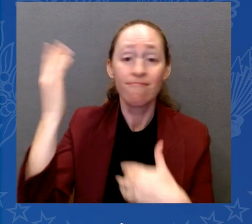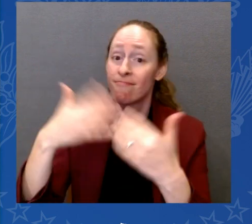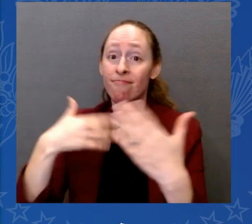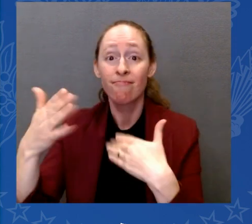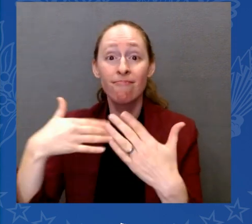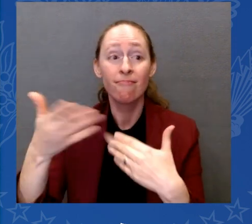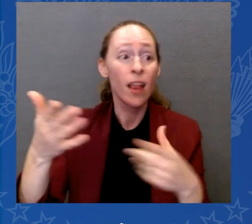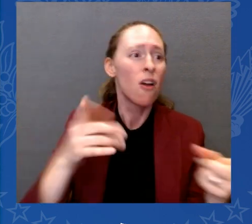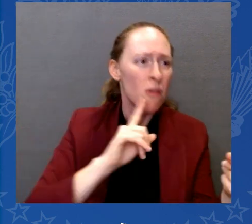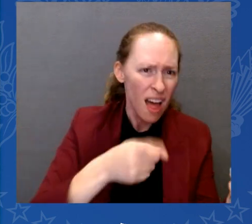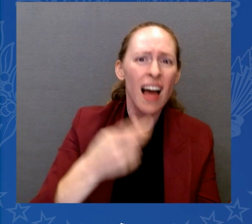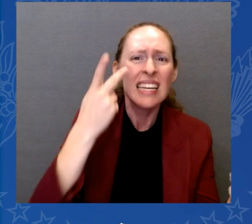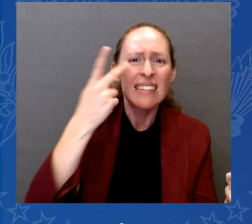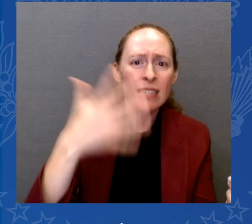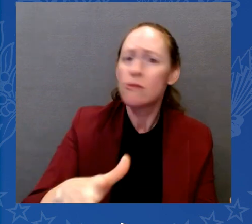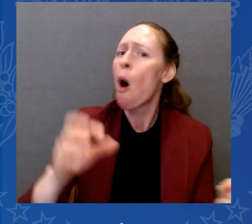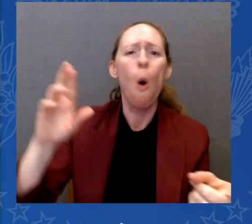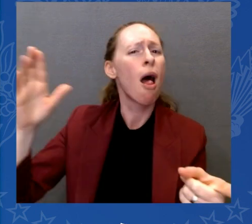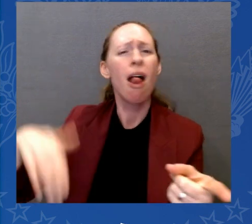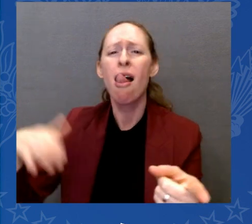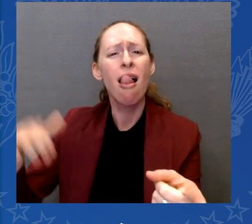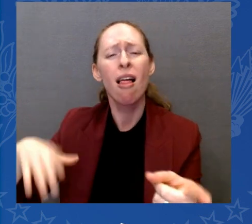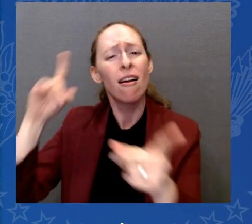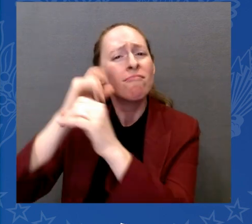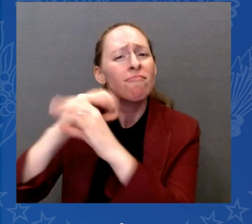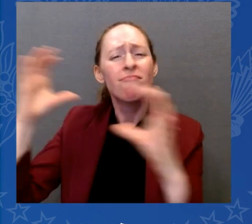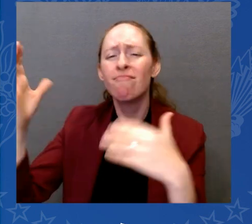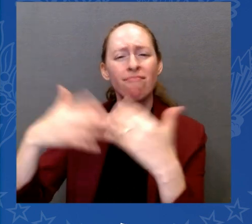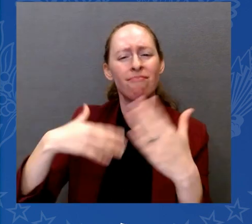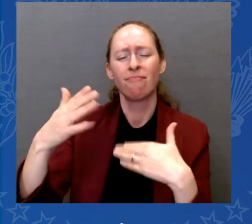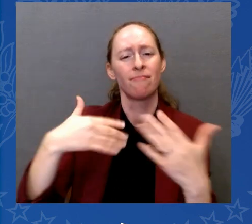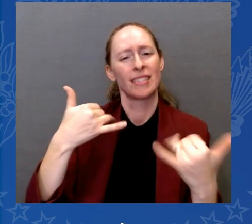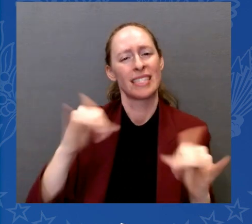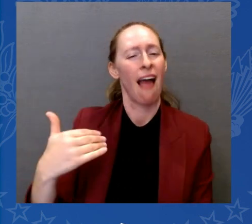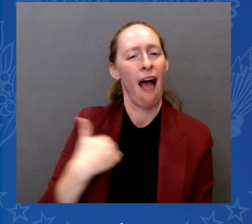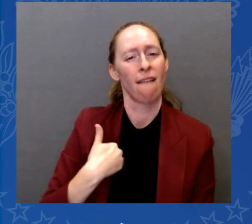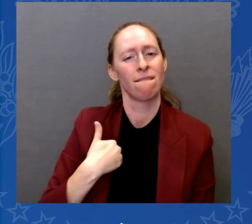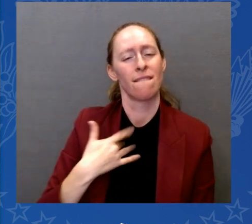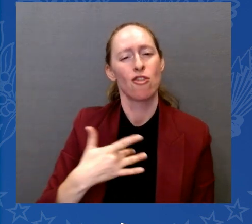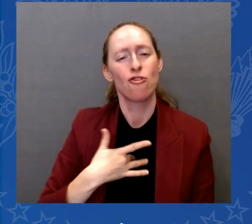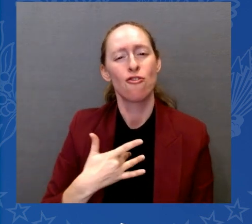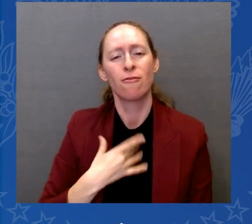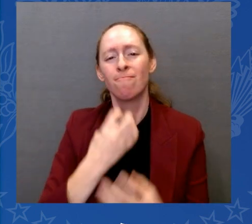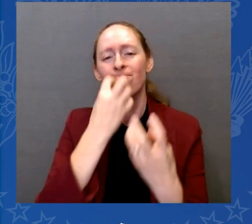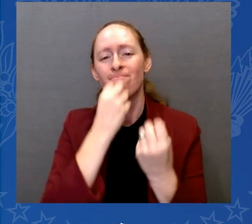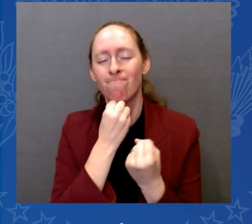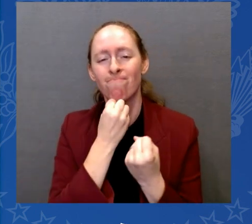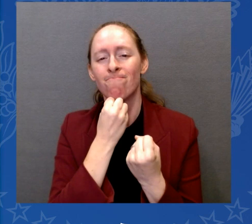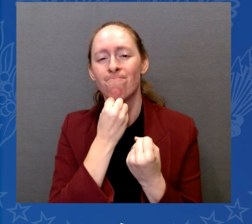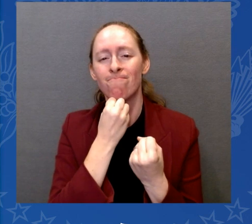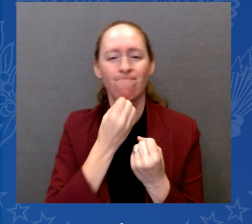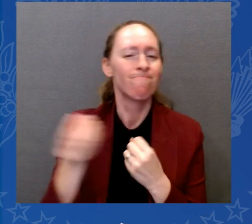We're just at such a place here today. And thanks to Michael Bennet, I now ask everyone who has worked so hard